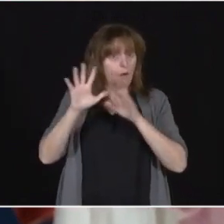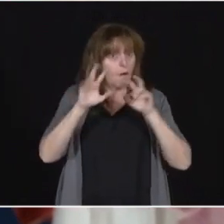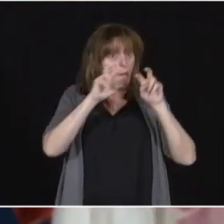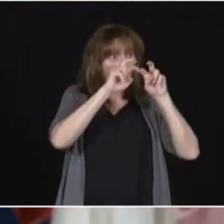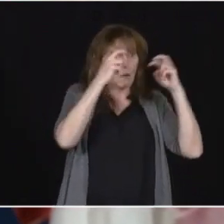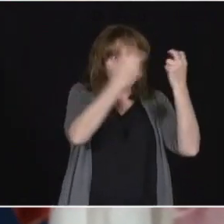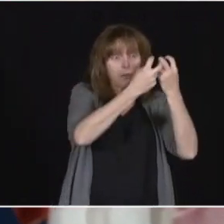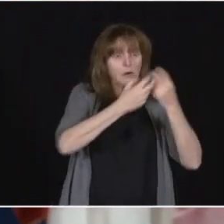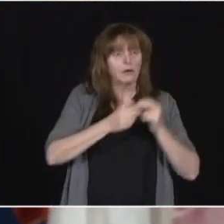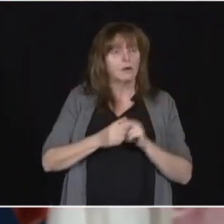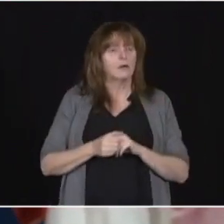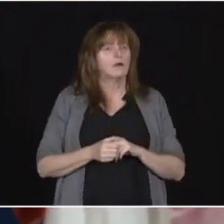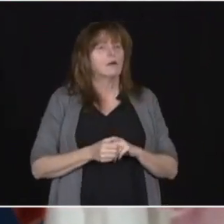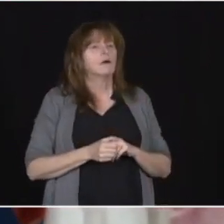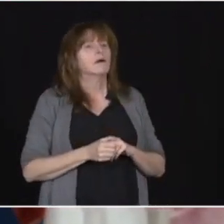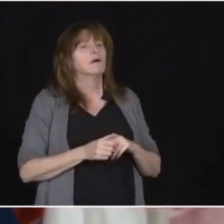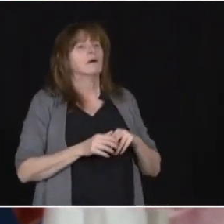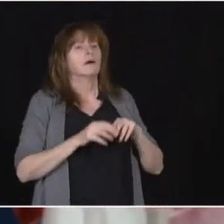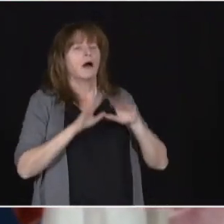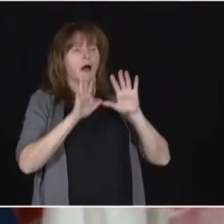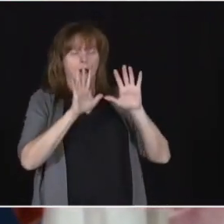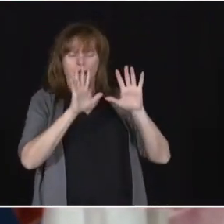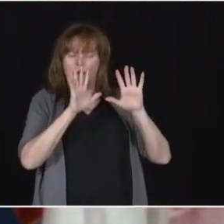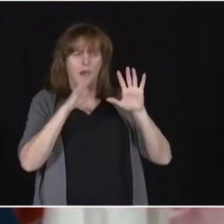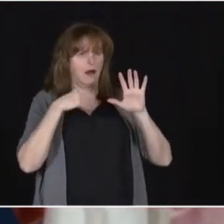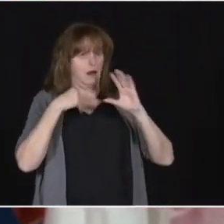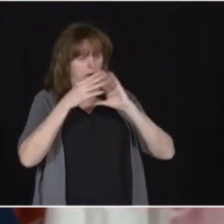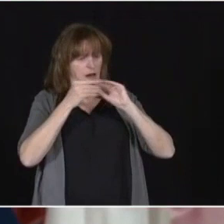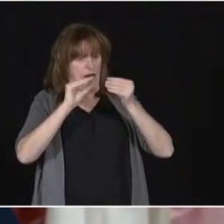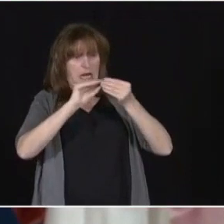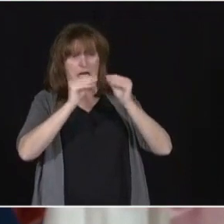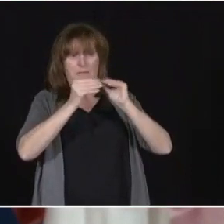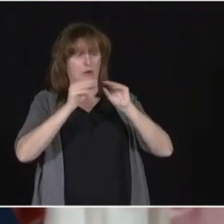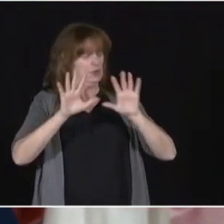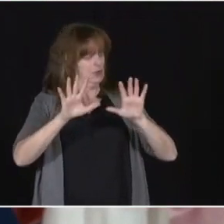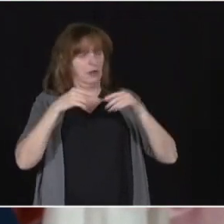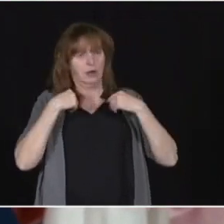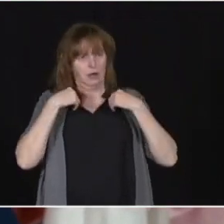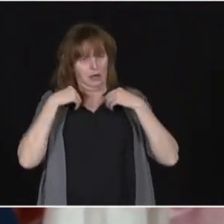If we see the numbers start spiking we will roll things back